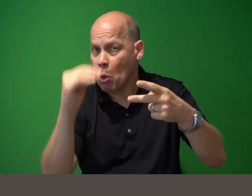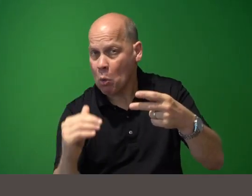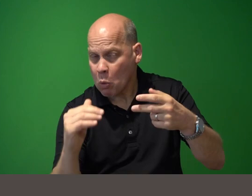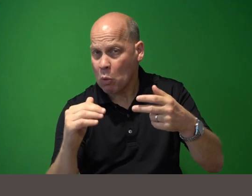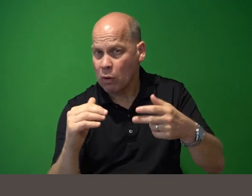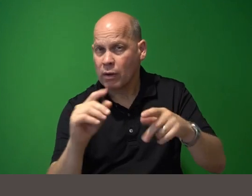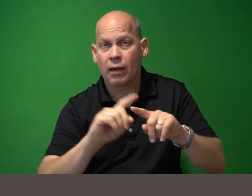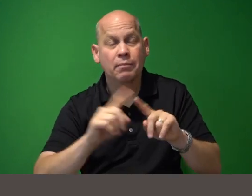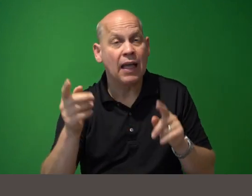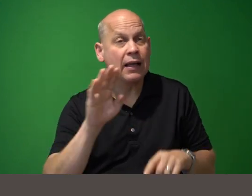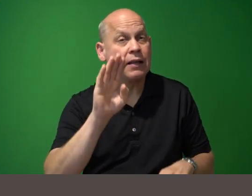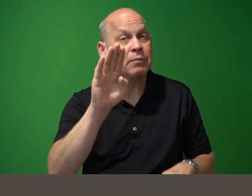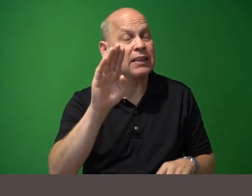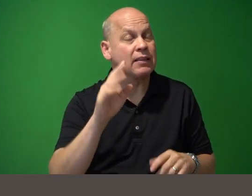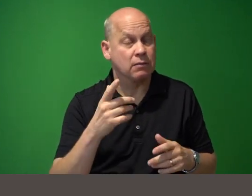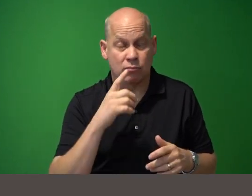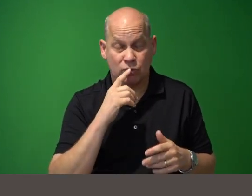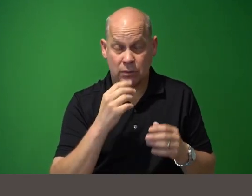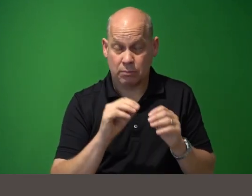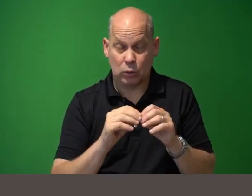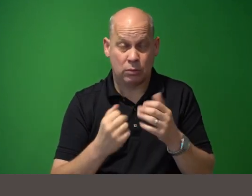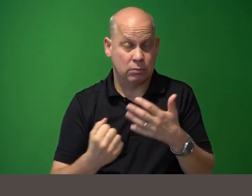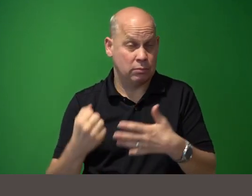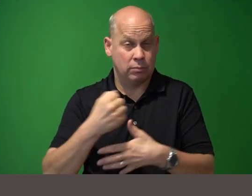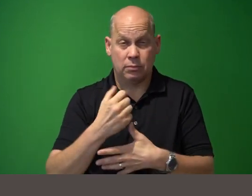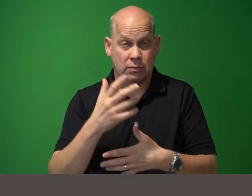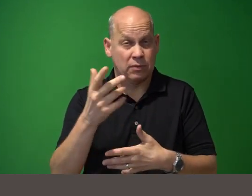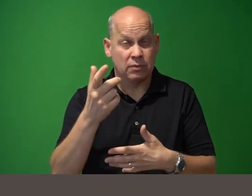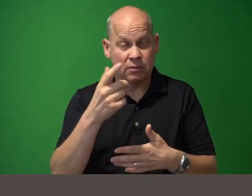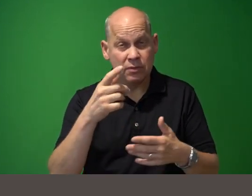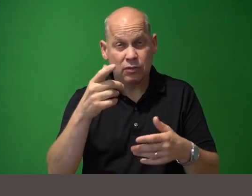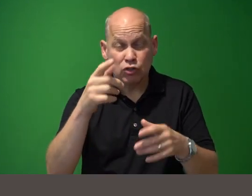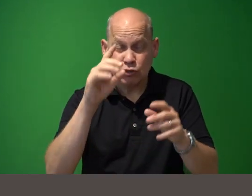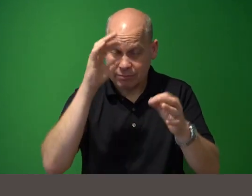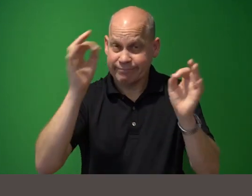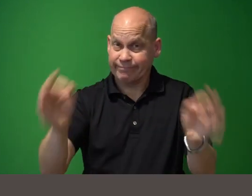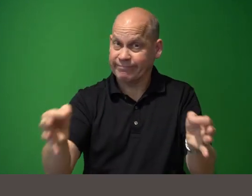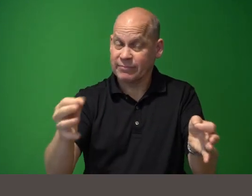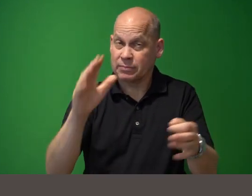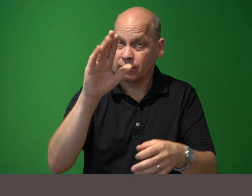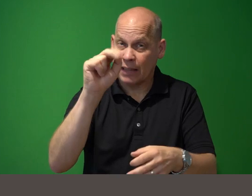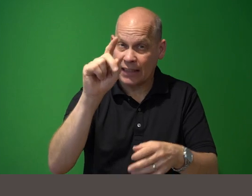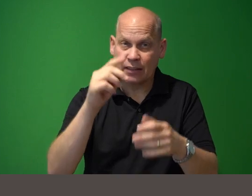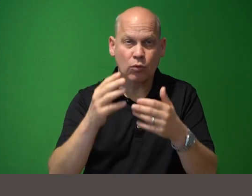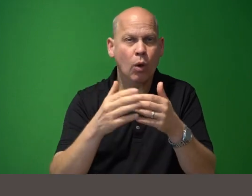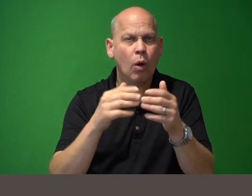but B, more importantly, the uncertainty band is almost twice as small,